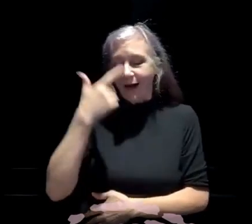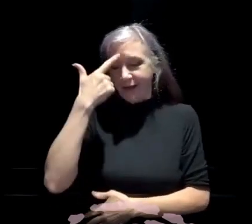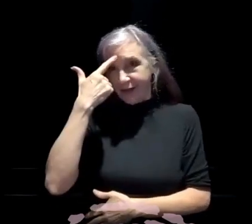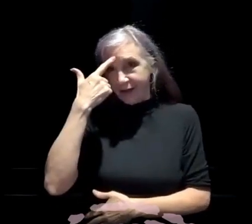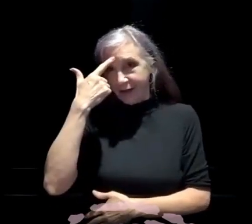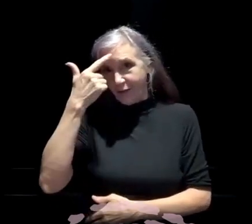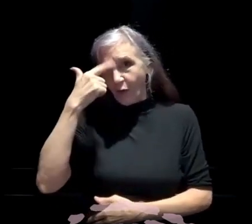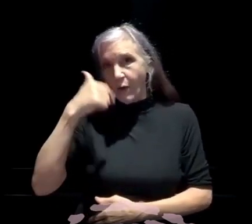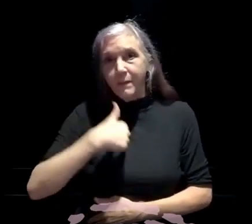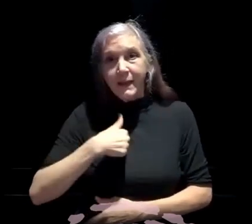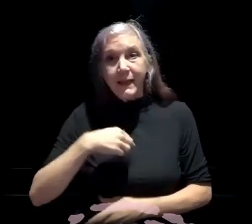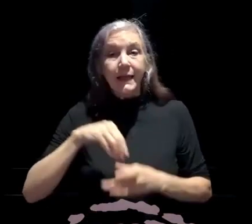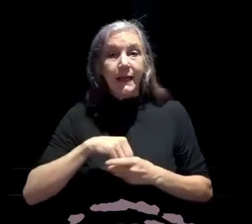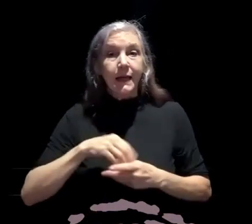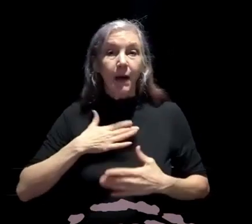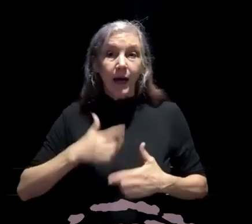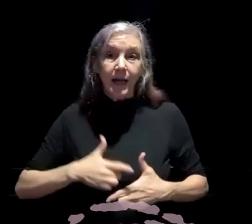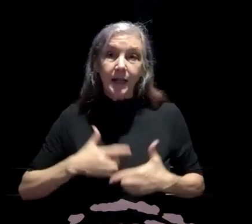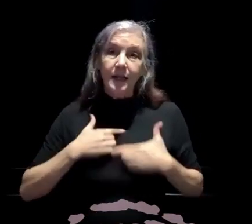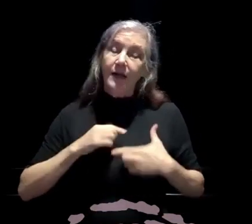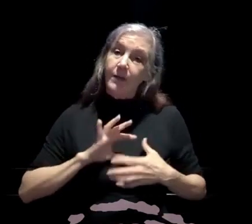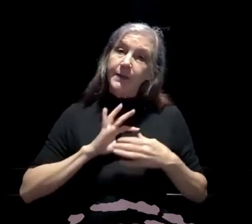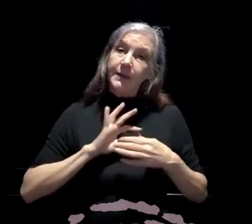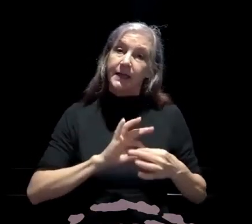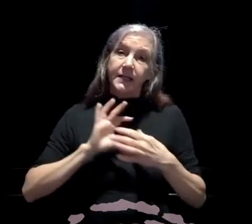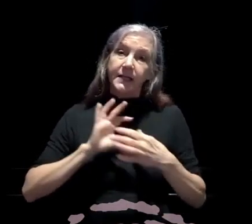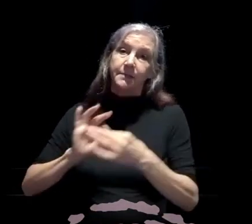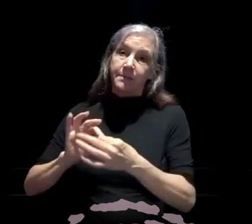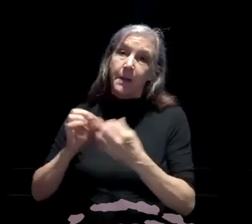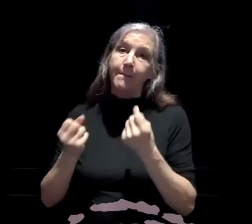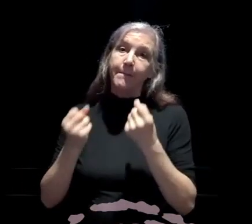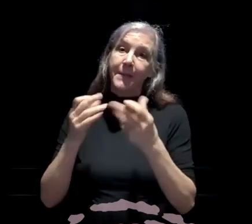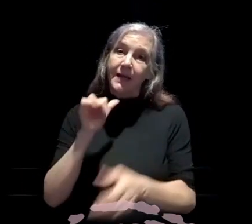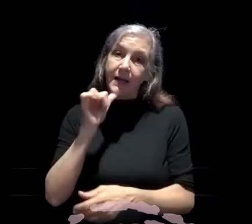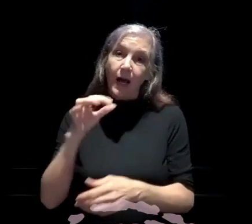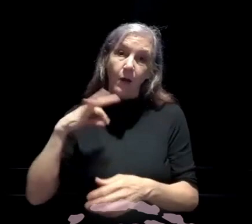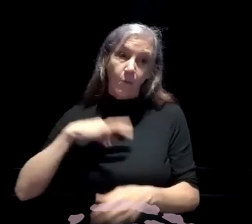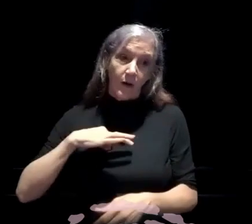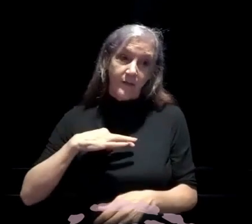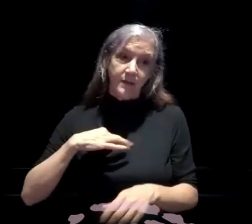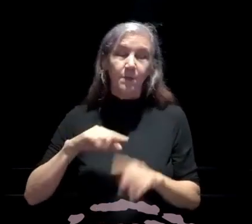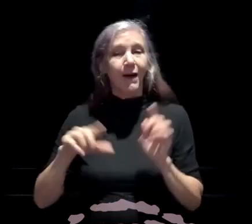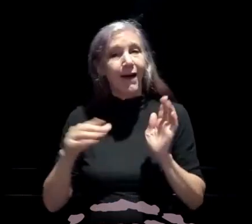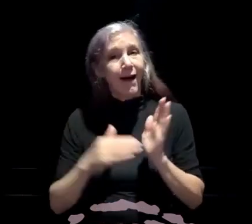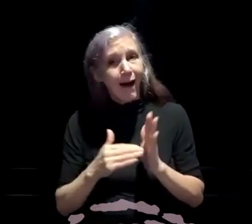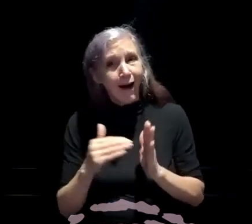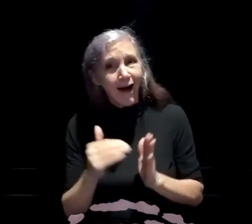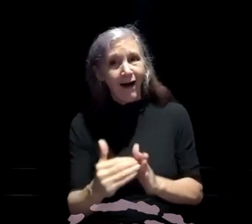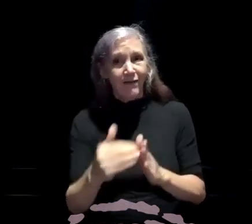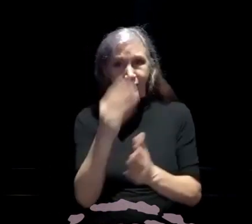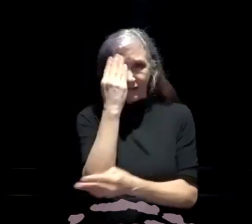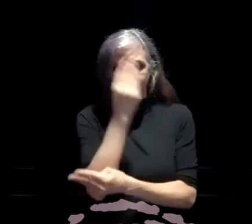I think that for me in my life I'm connected to a variety of nonprofits. But I've often said.